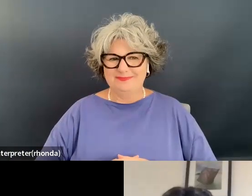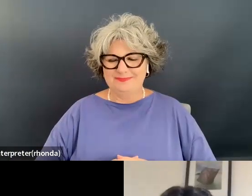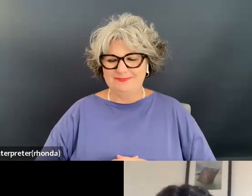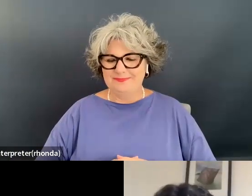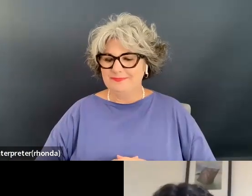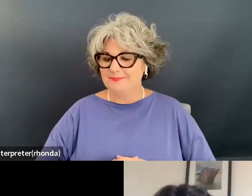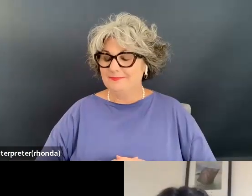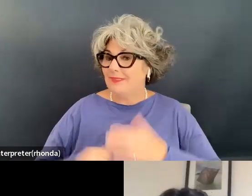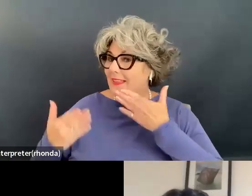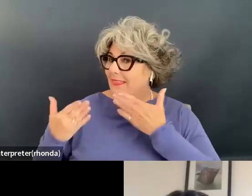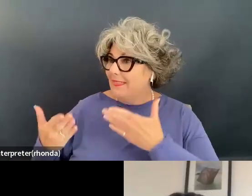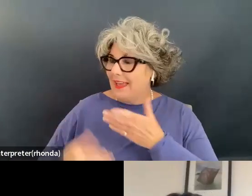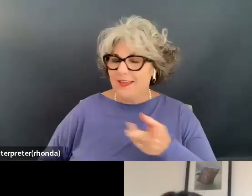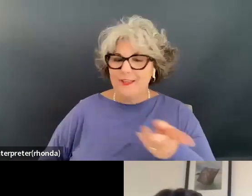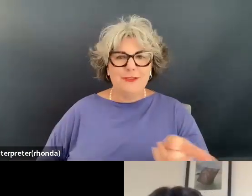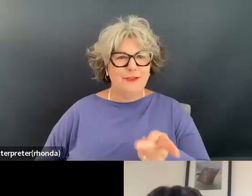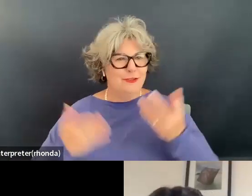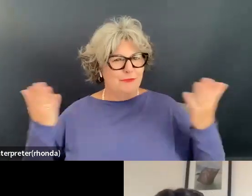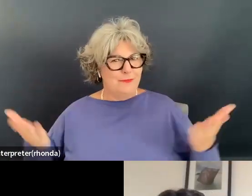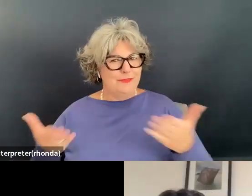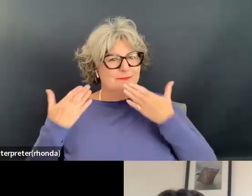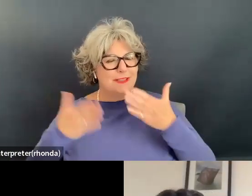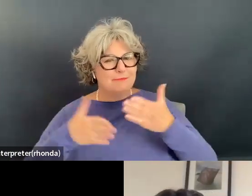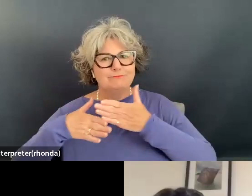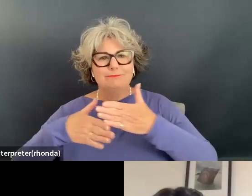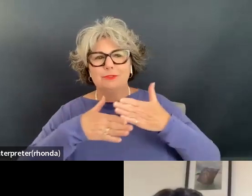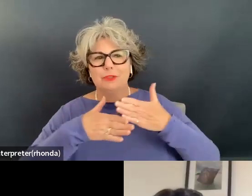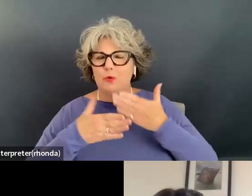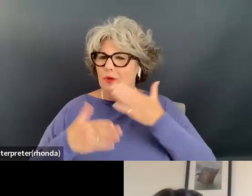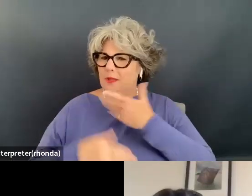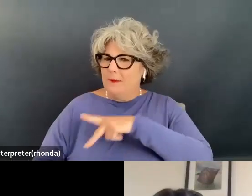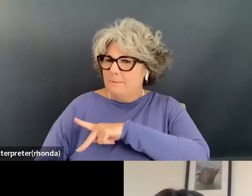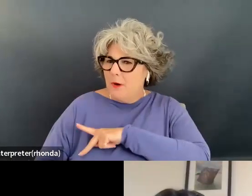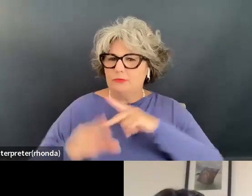Thank you both to you for being here and sharing this really personal story.